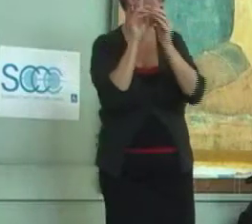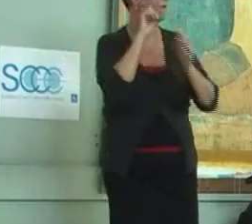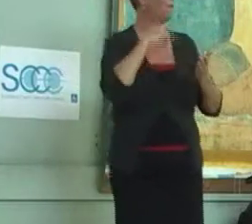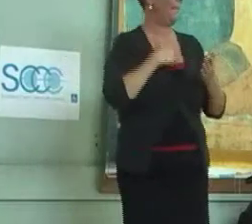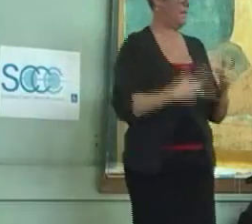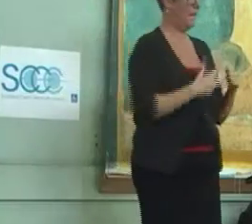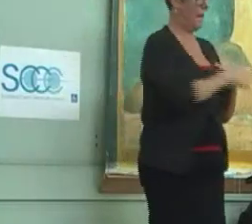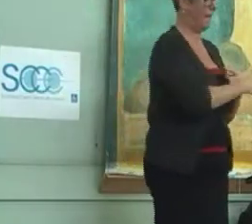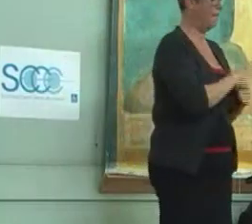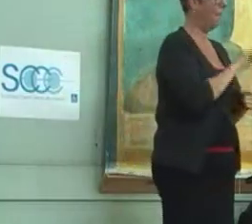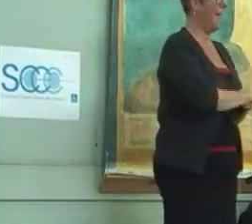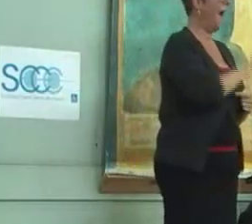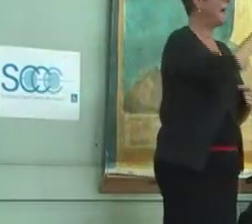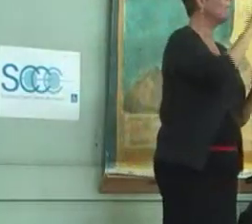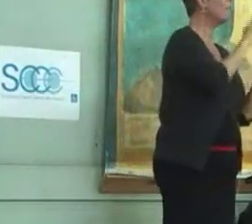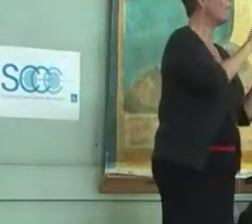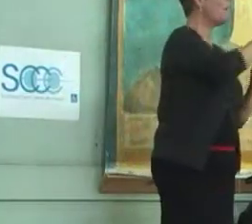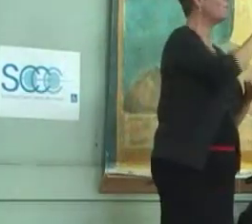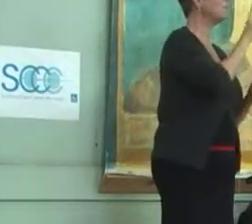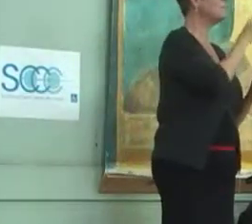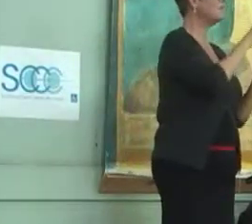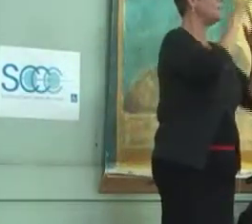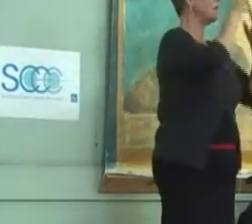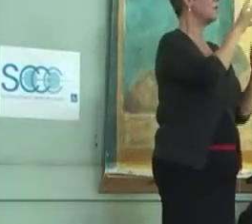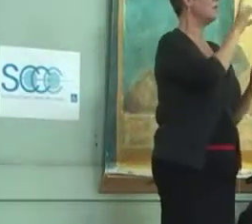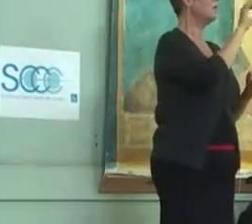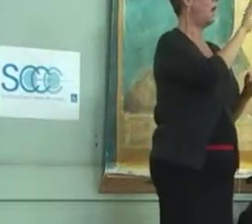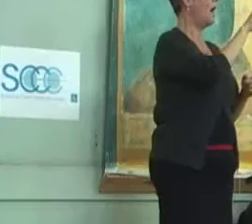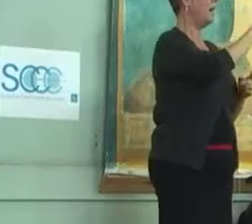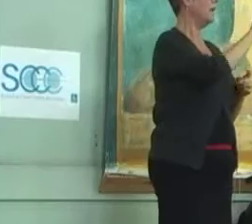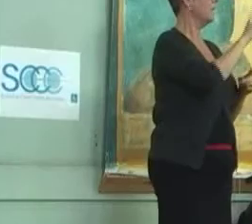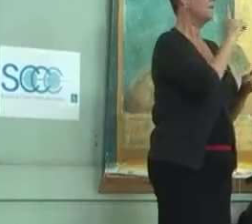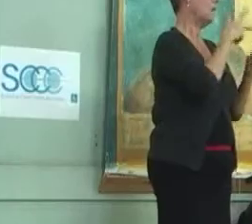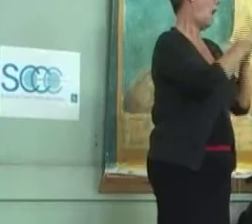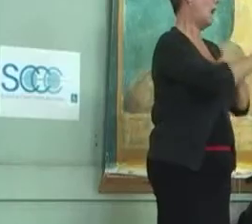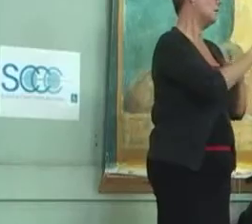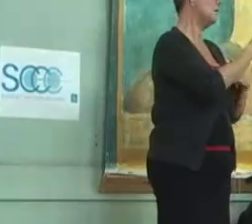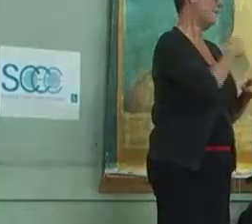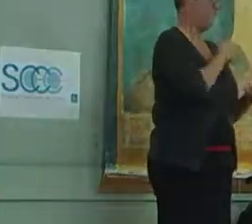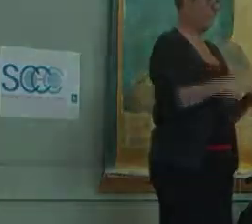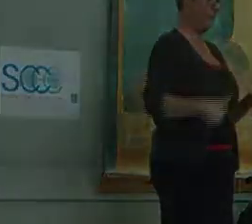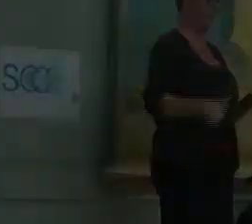really is inhuman and should not occur. And as the mayor of Toronto, I will oppose it.